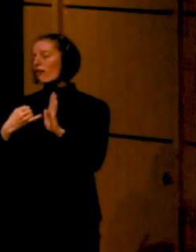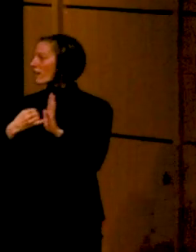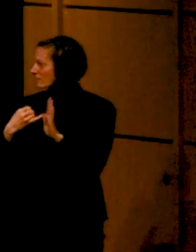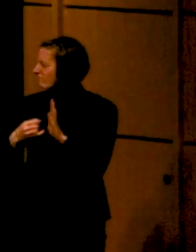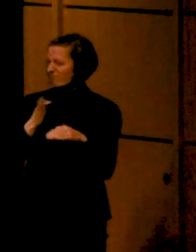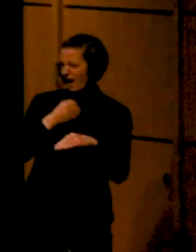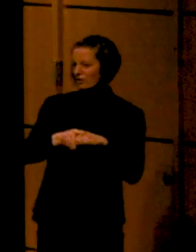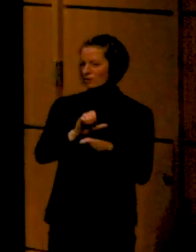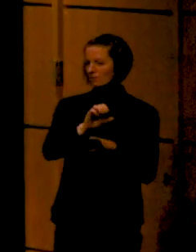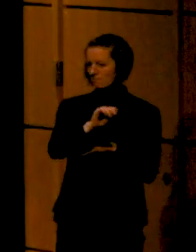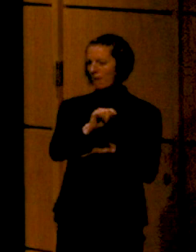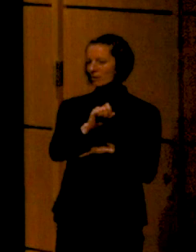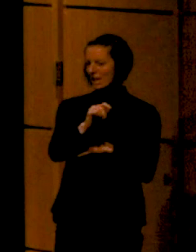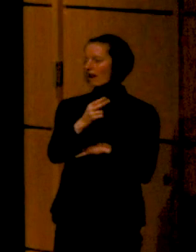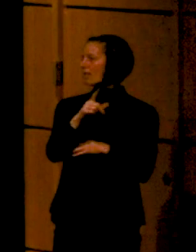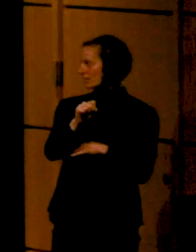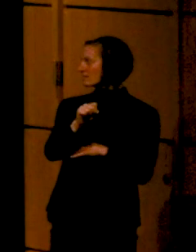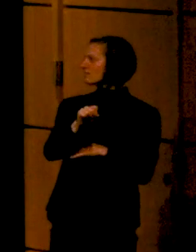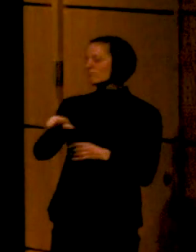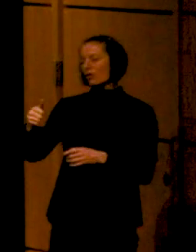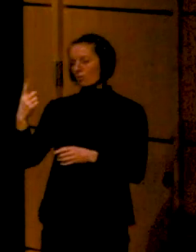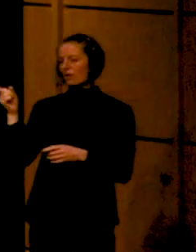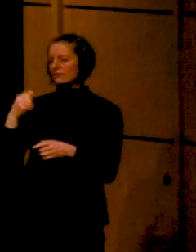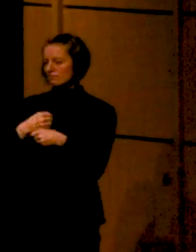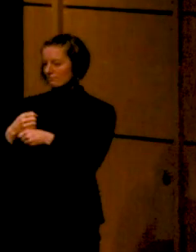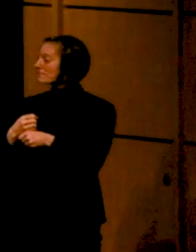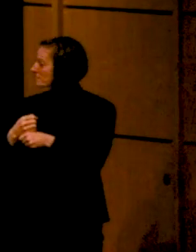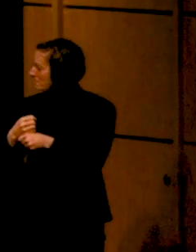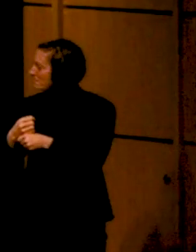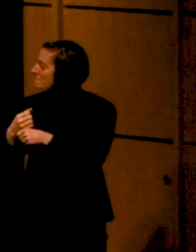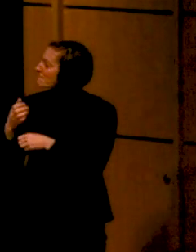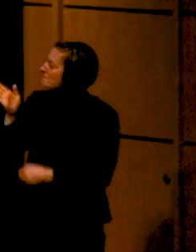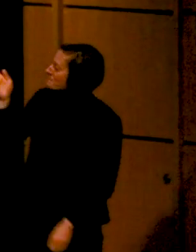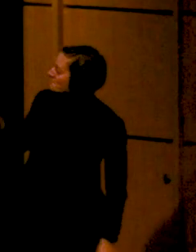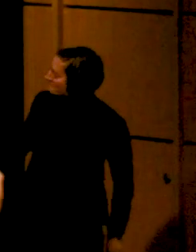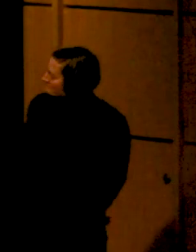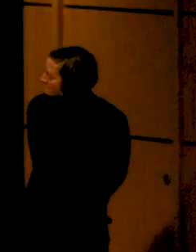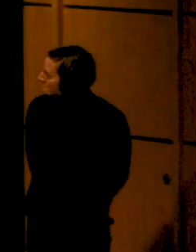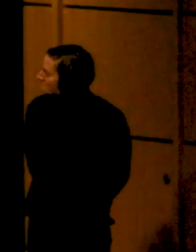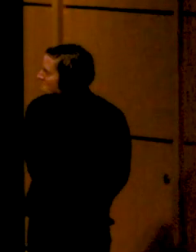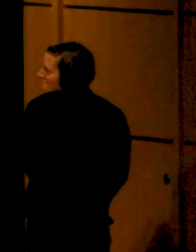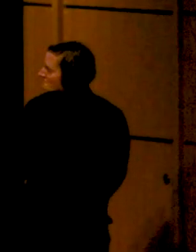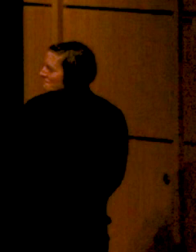Thin Place", tycho magnetic anomaly.